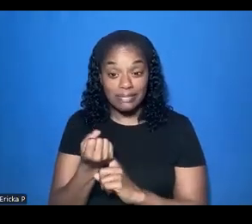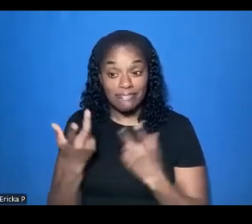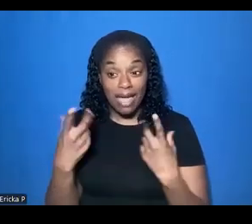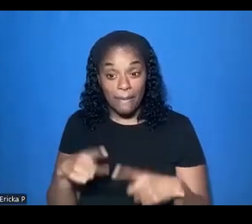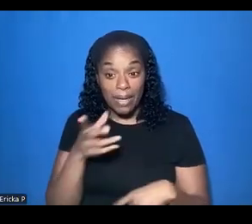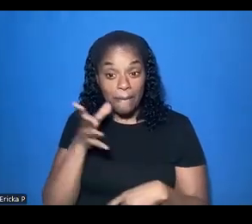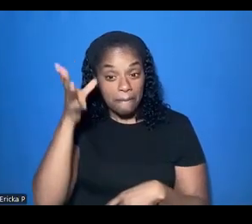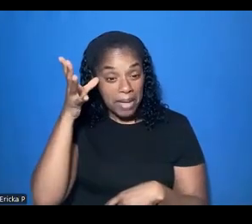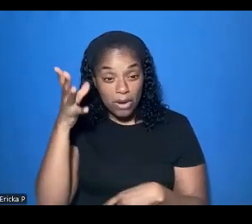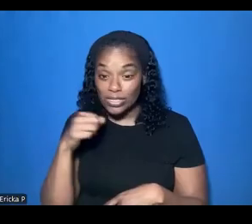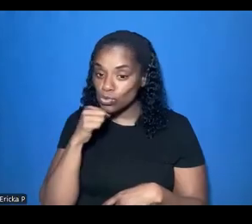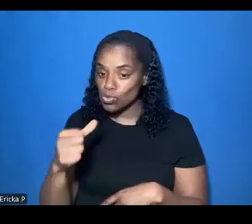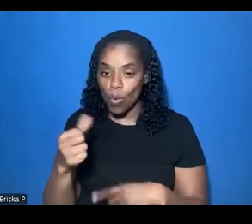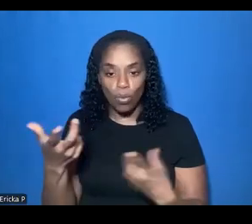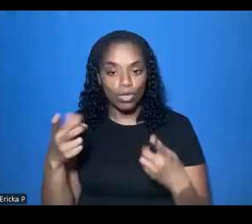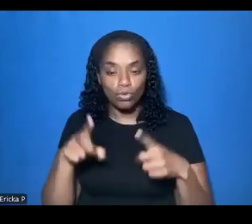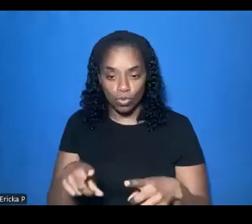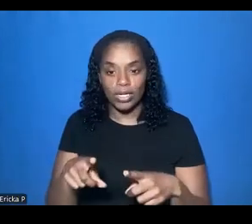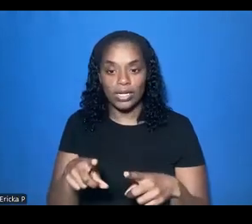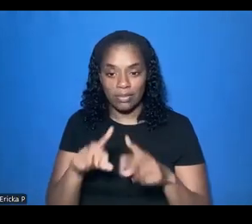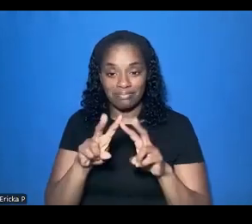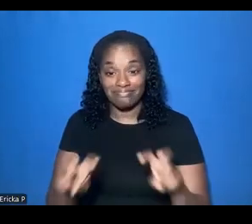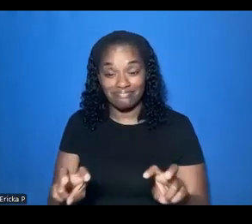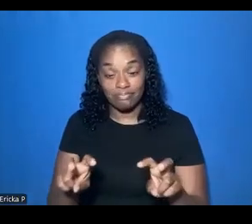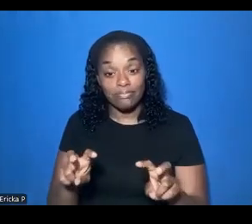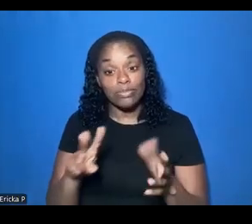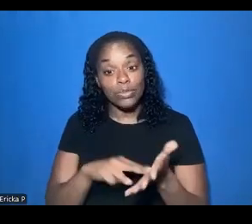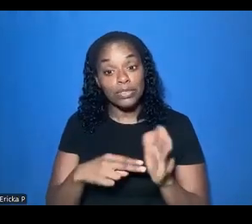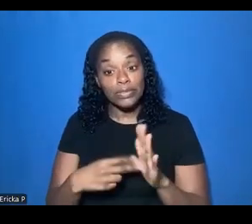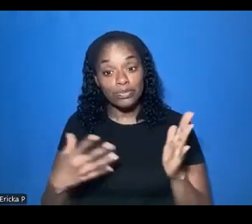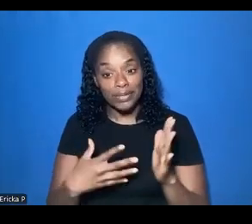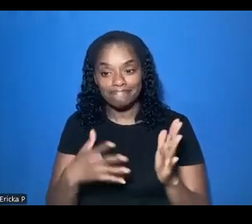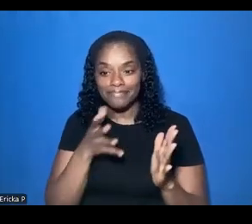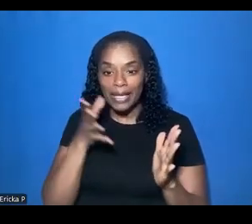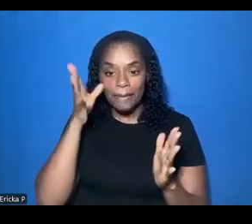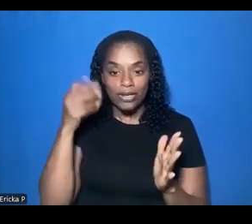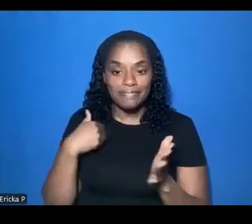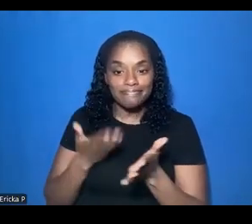parents and have a right to request an Independent Educational Evaluation.